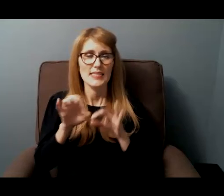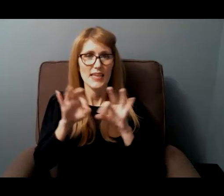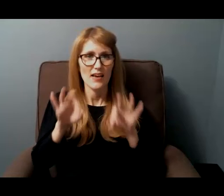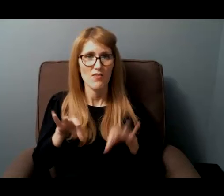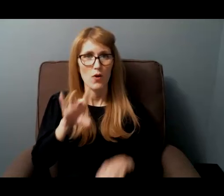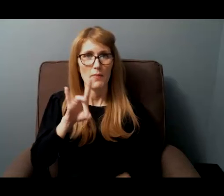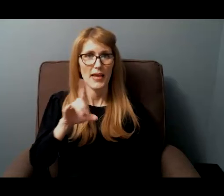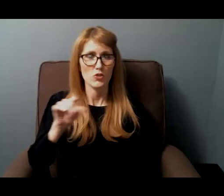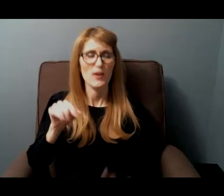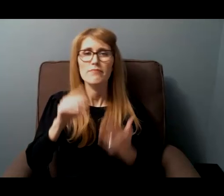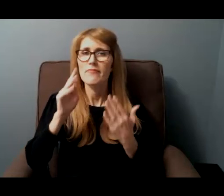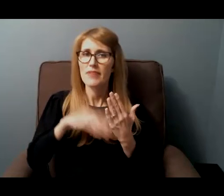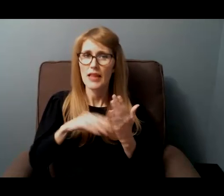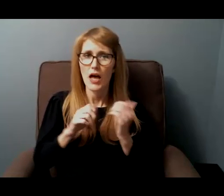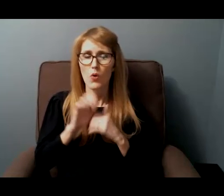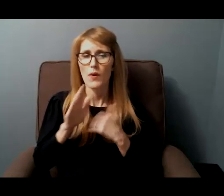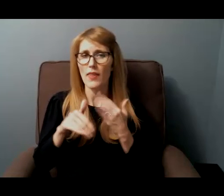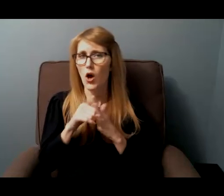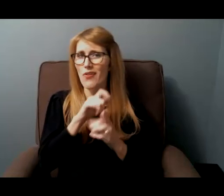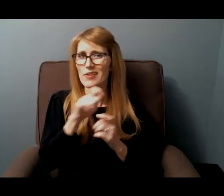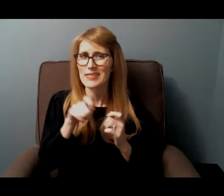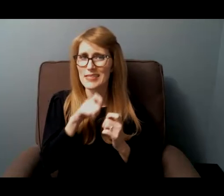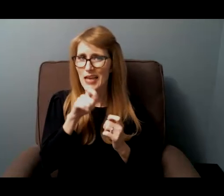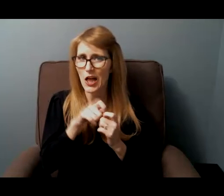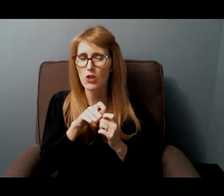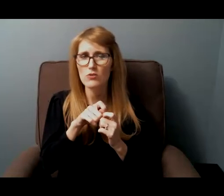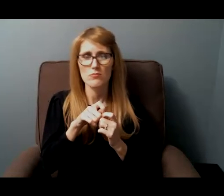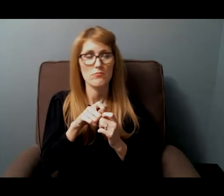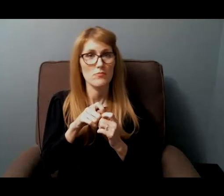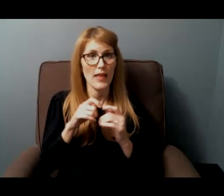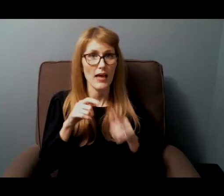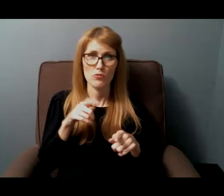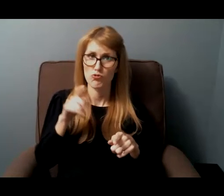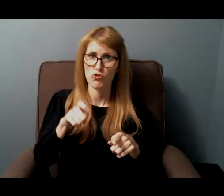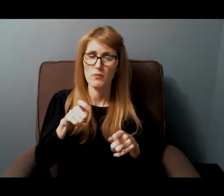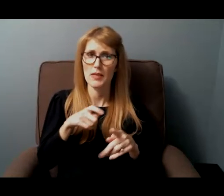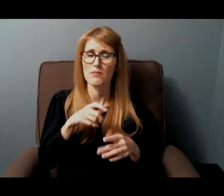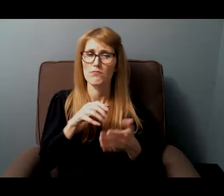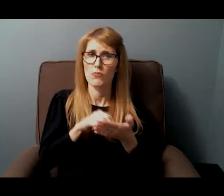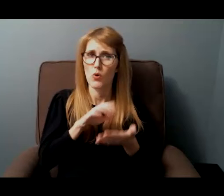with all the details that you've ideally been recording along the way. And reach